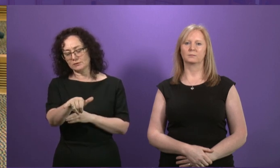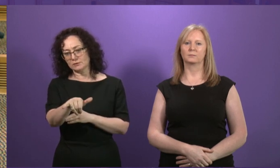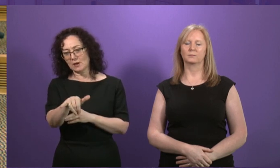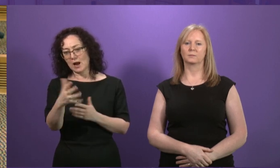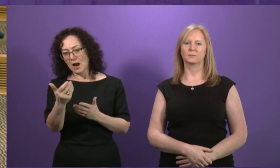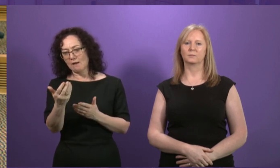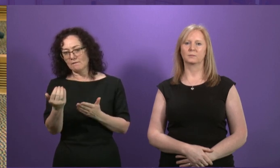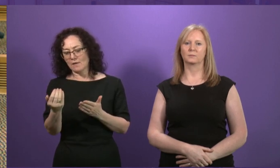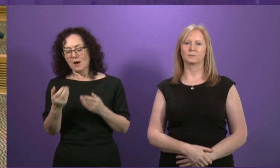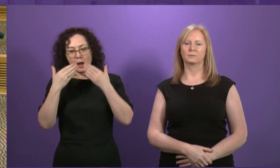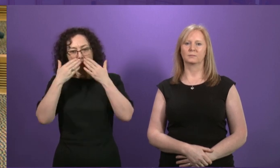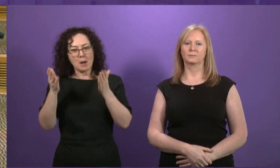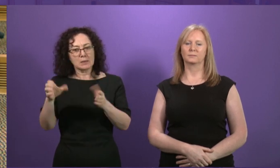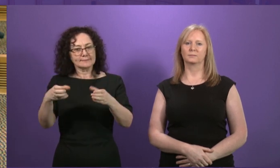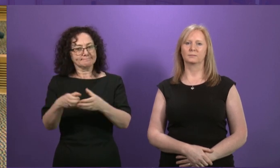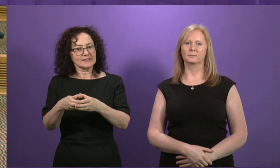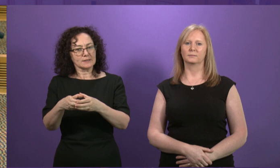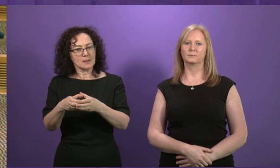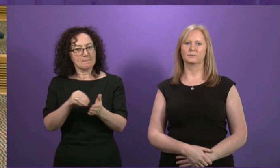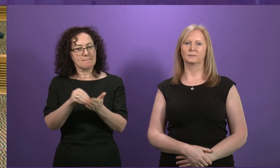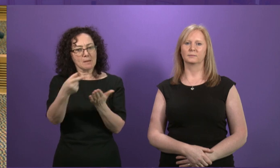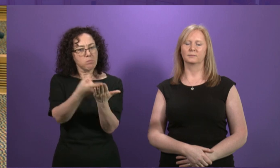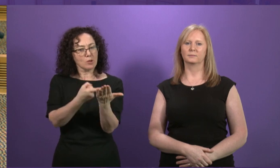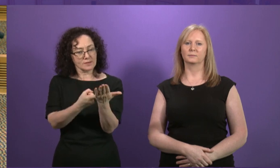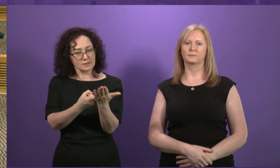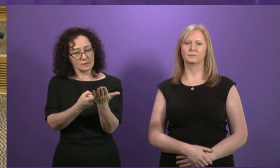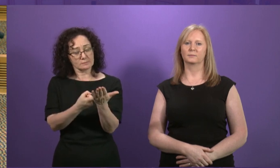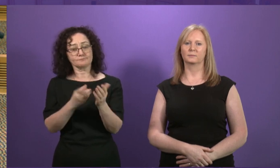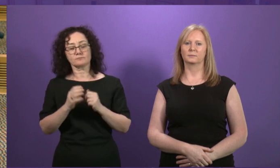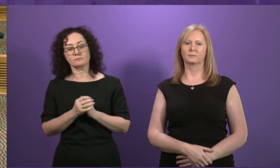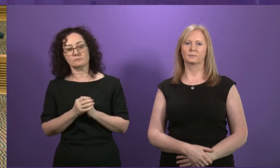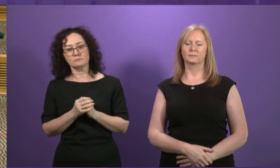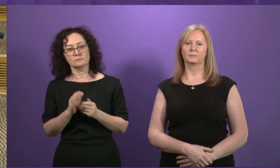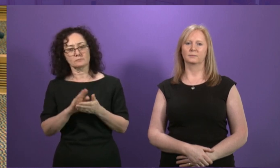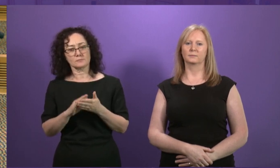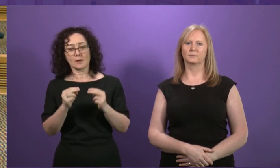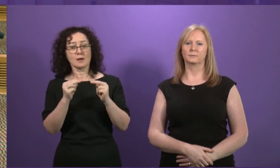pay policy and it has implemented a pay rise for all staff that is a significant improvement